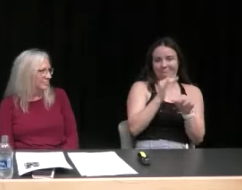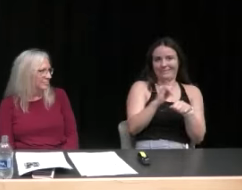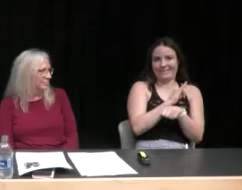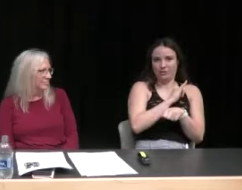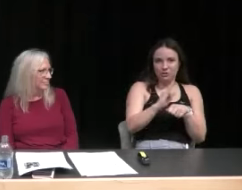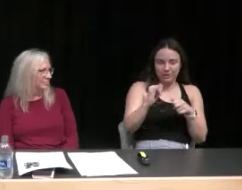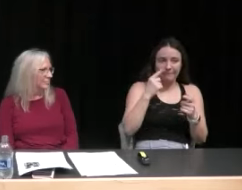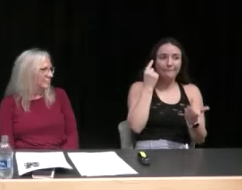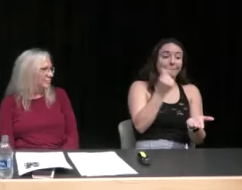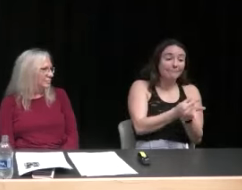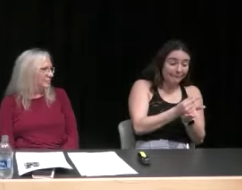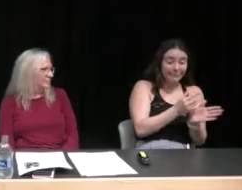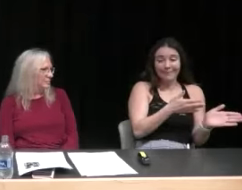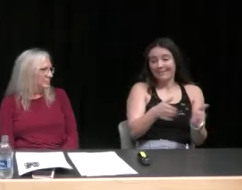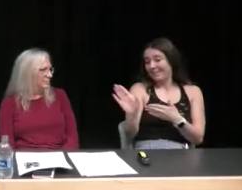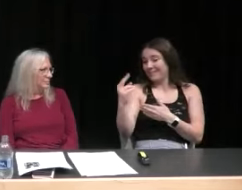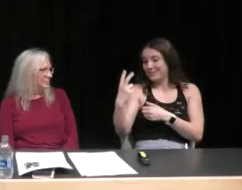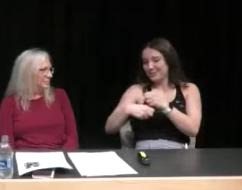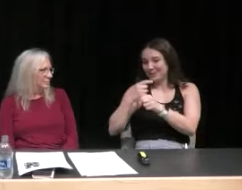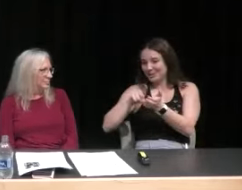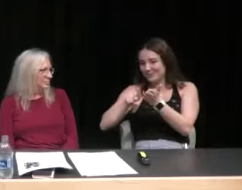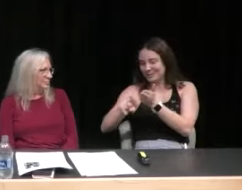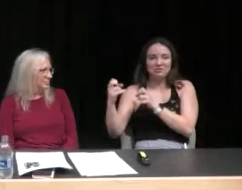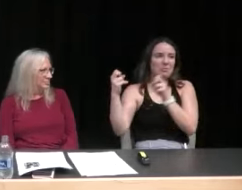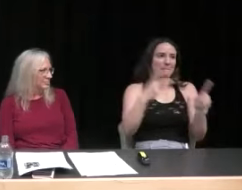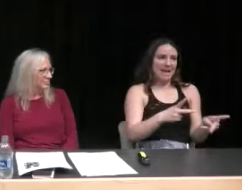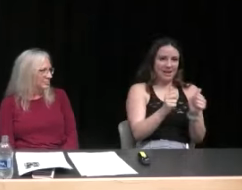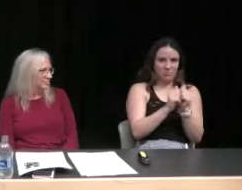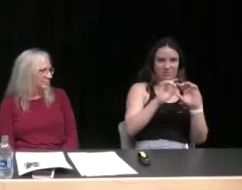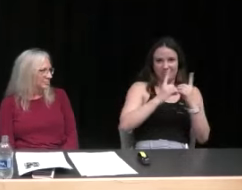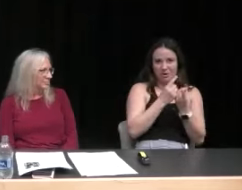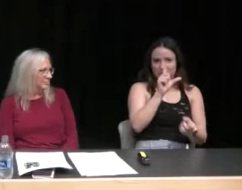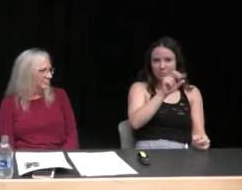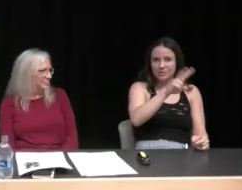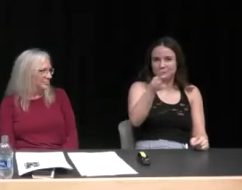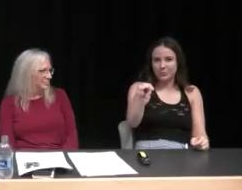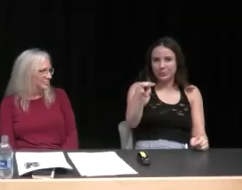uvar in 2019 for my psych internship I did two years of research and then came